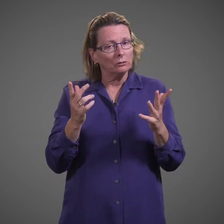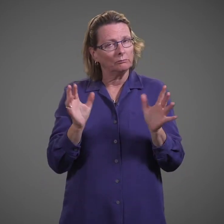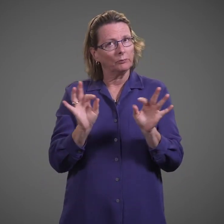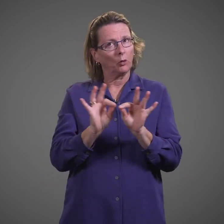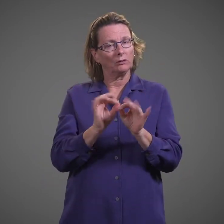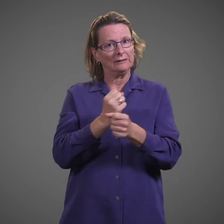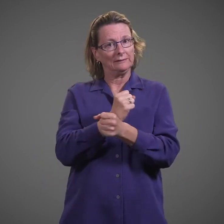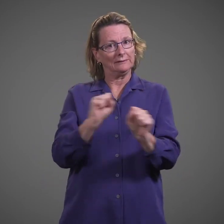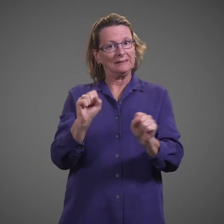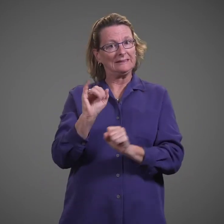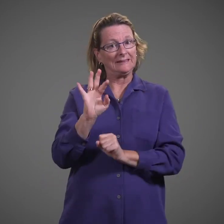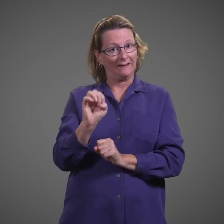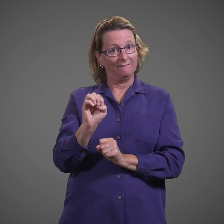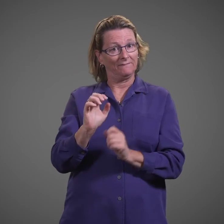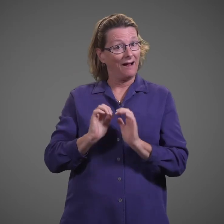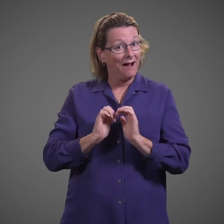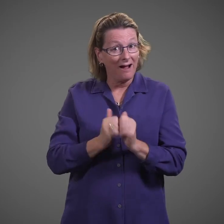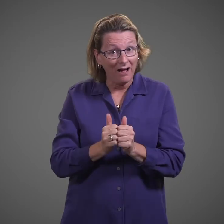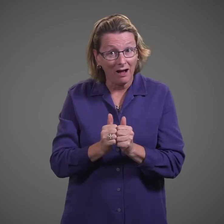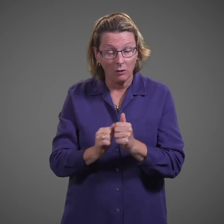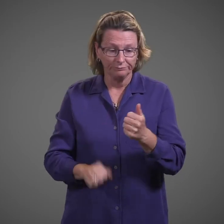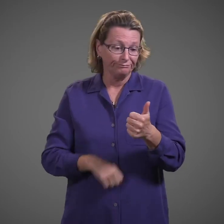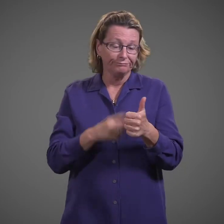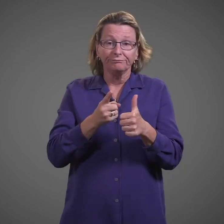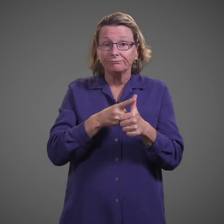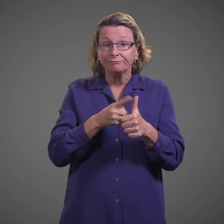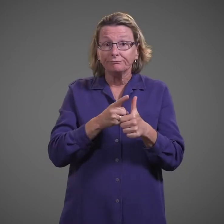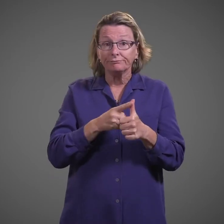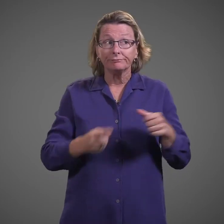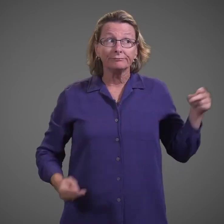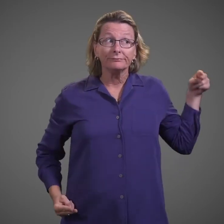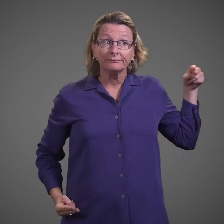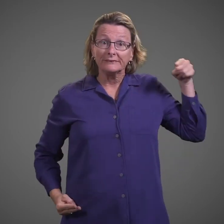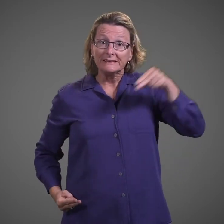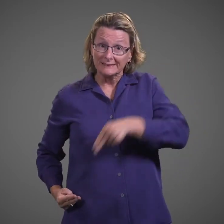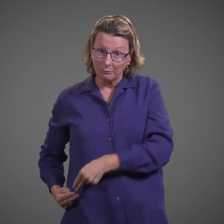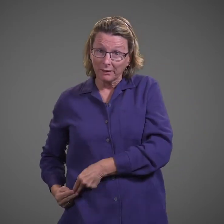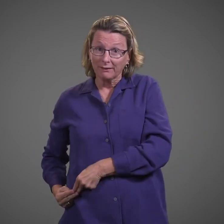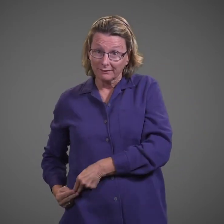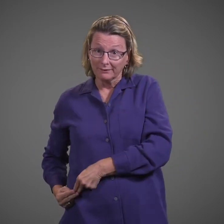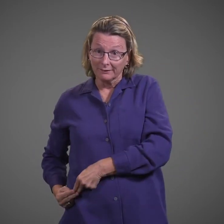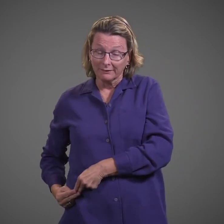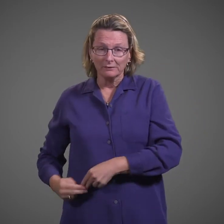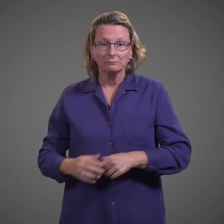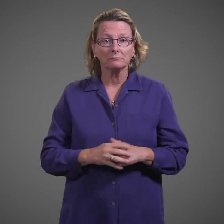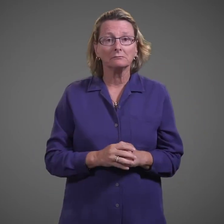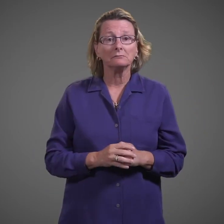Being safe is important! Use a safety belt.